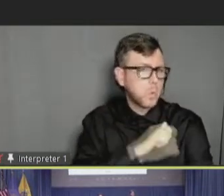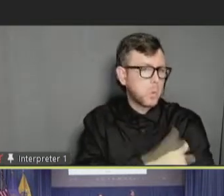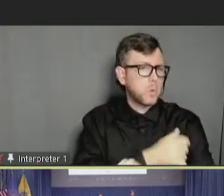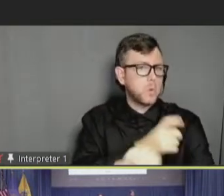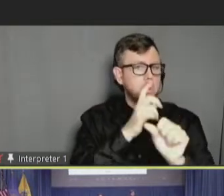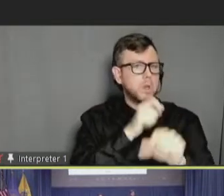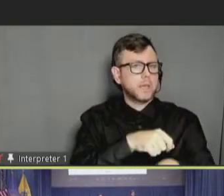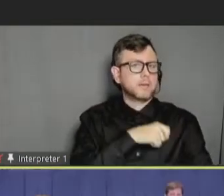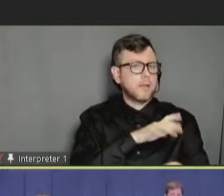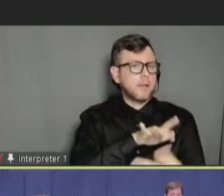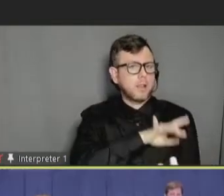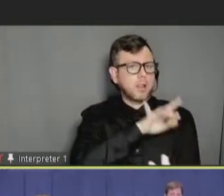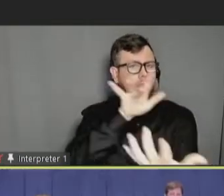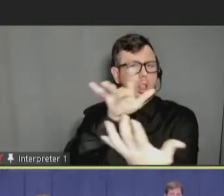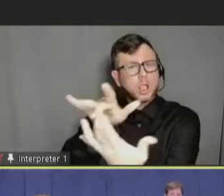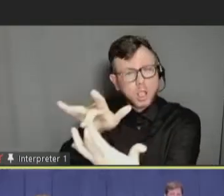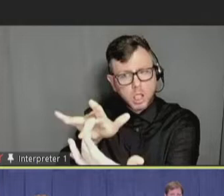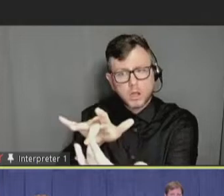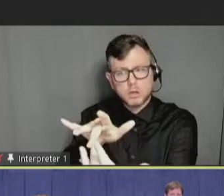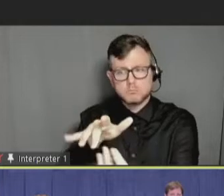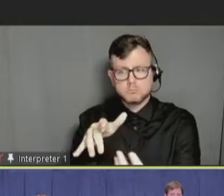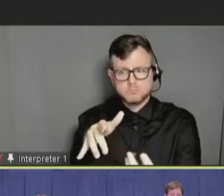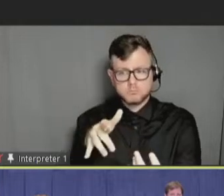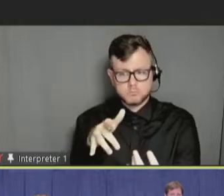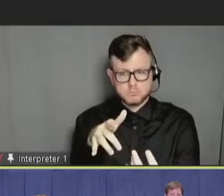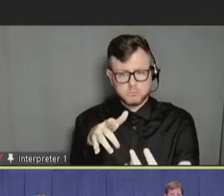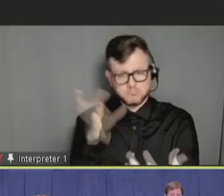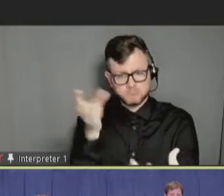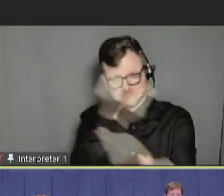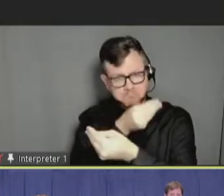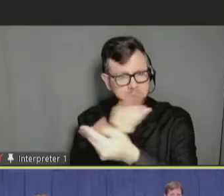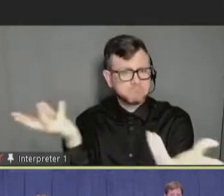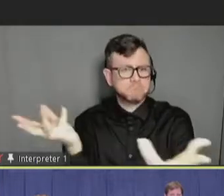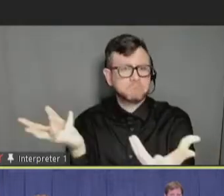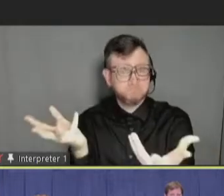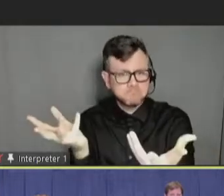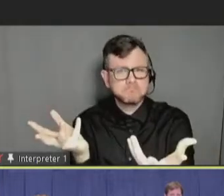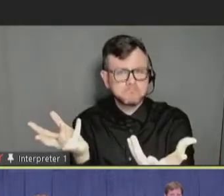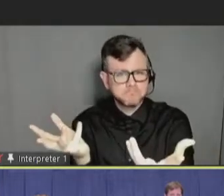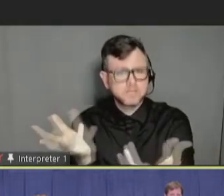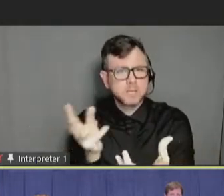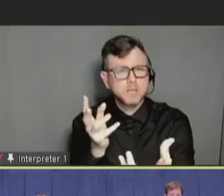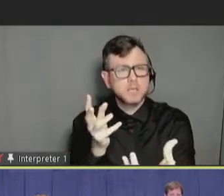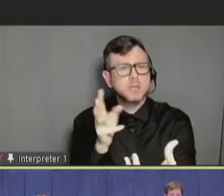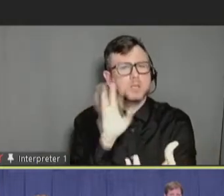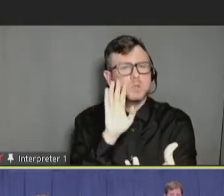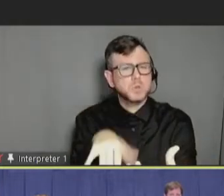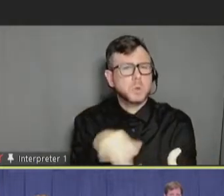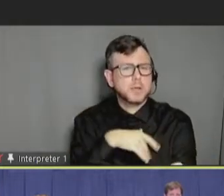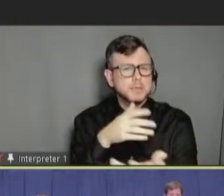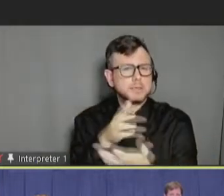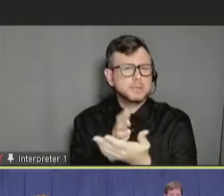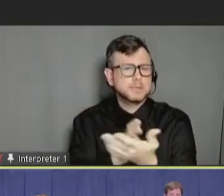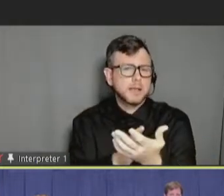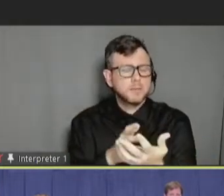out to get things -- particularly in some of our deserts of healthcare,